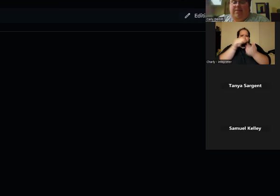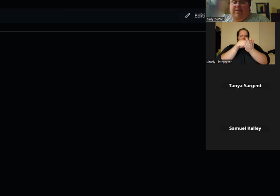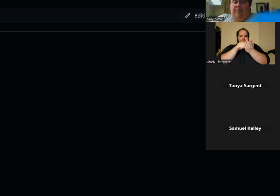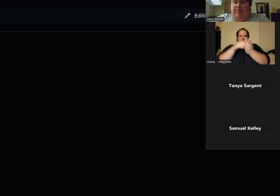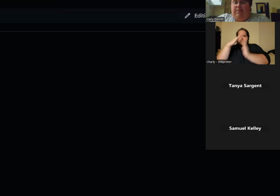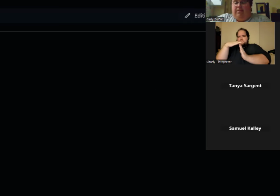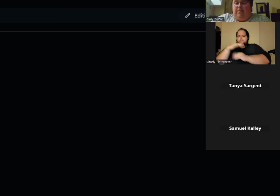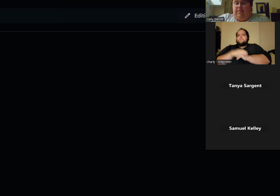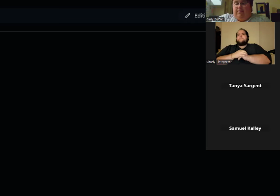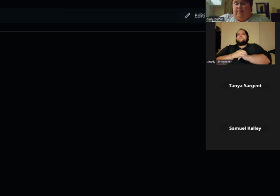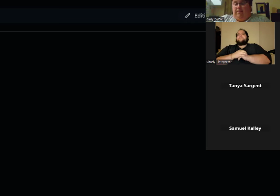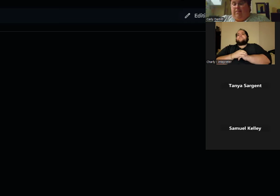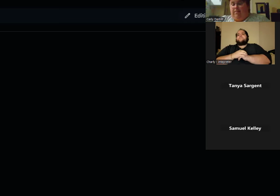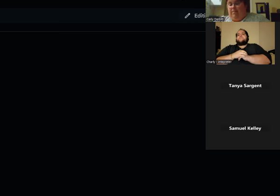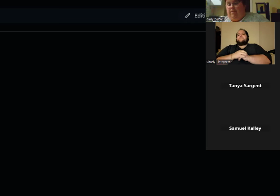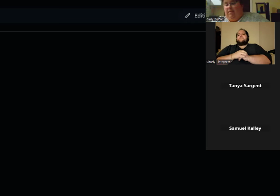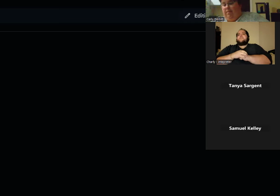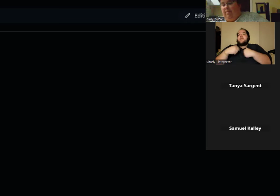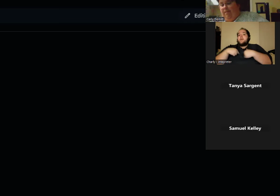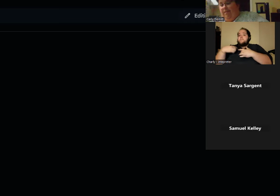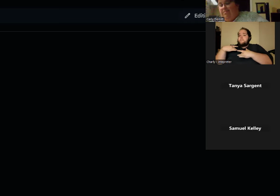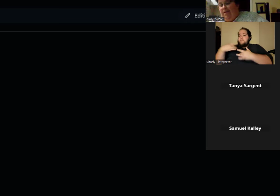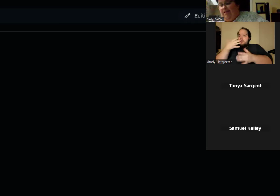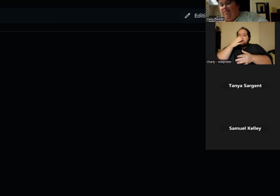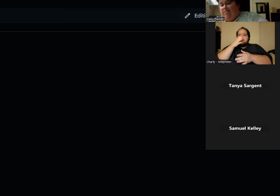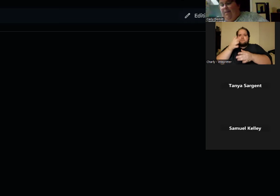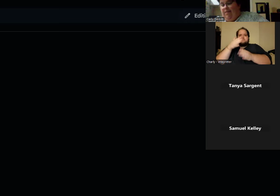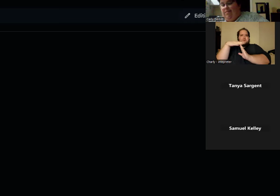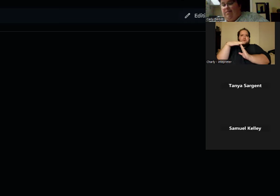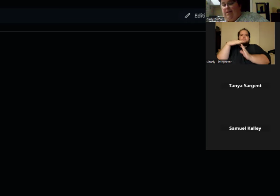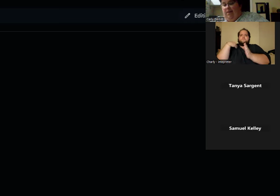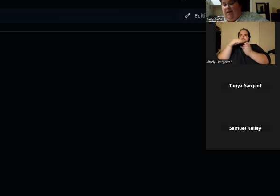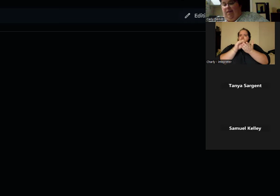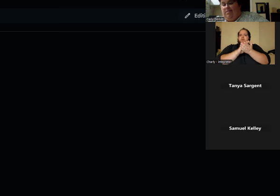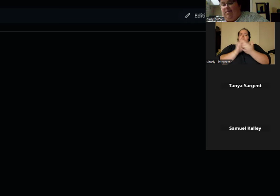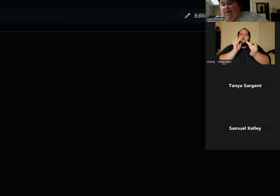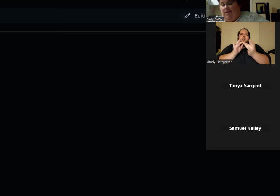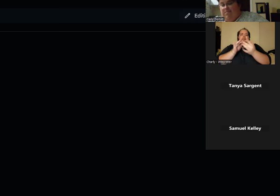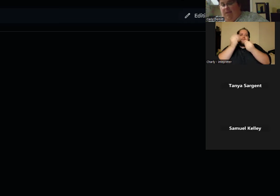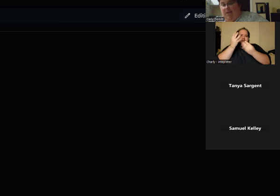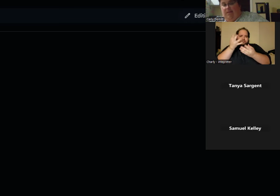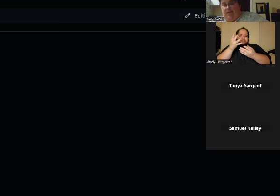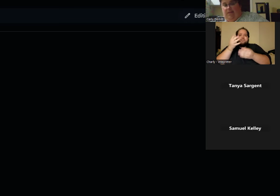I usually put contact information in the header. It shows up on every page that way if if